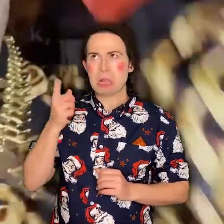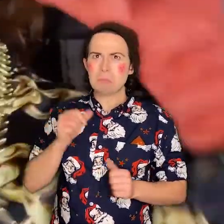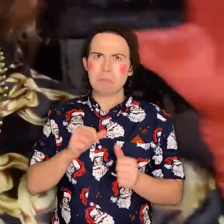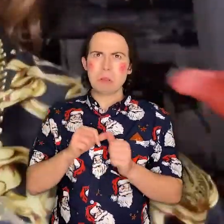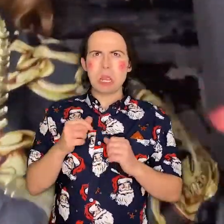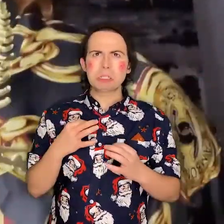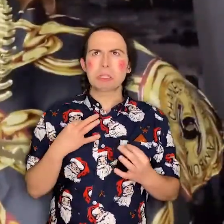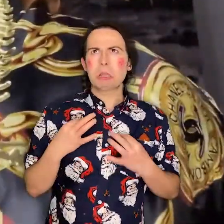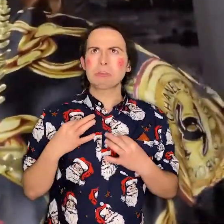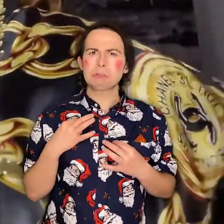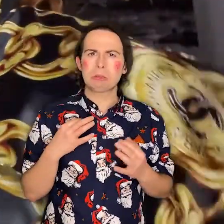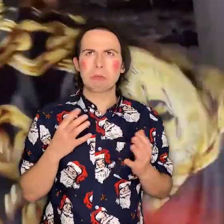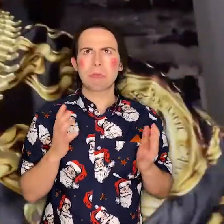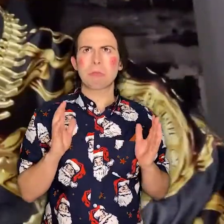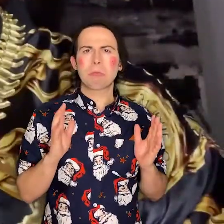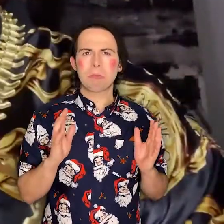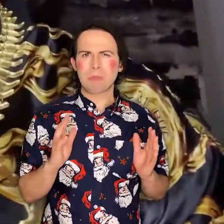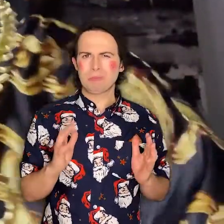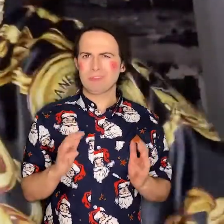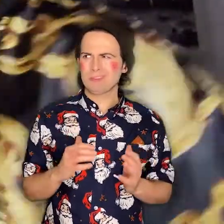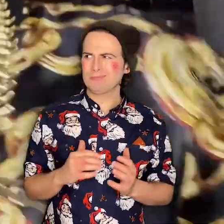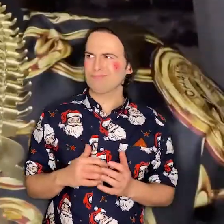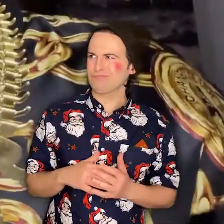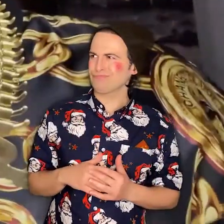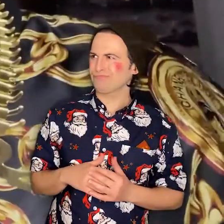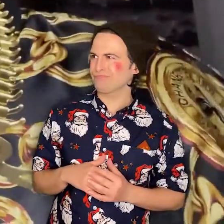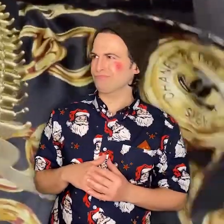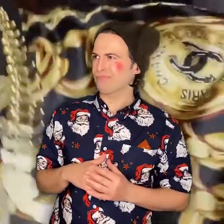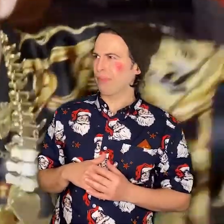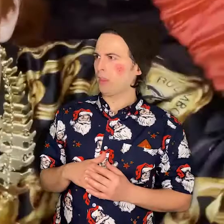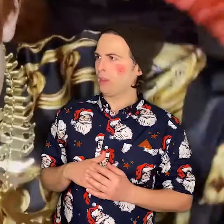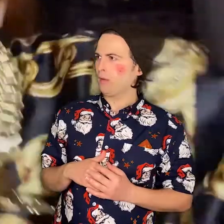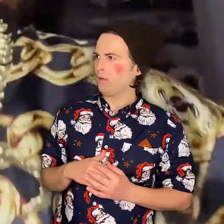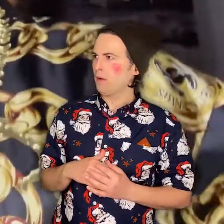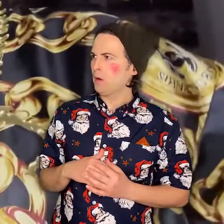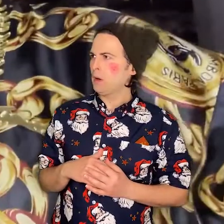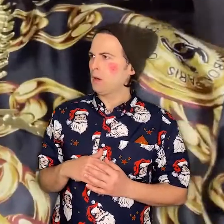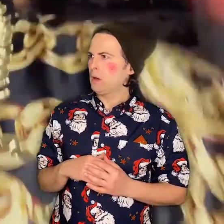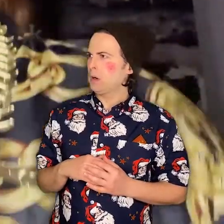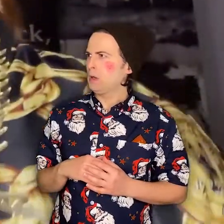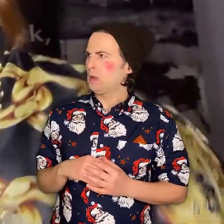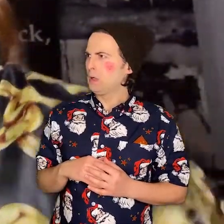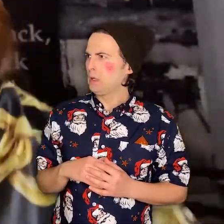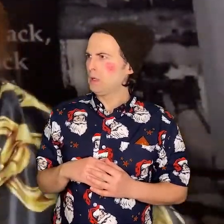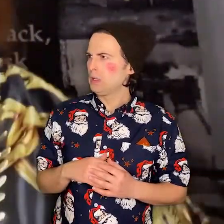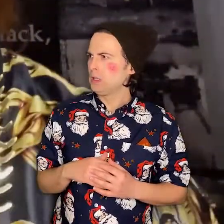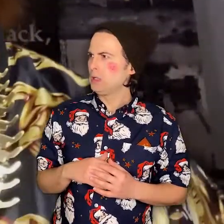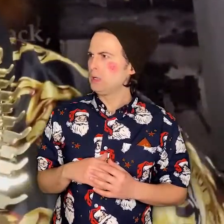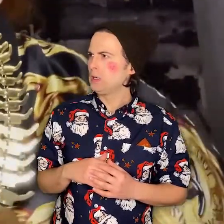me Dame Judy, just wait and see how I’ll destroy